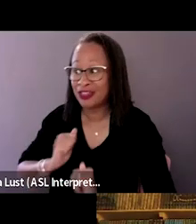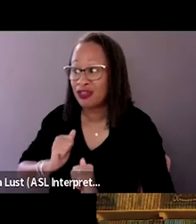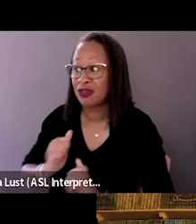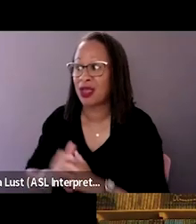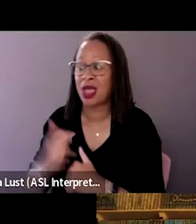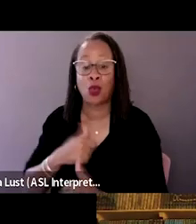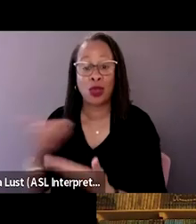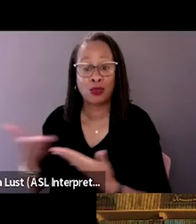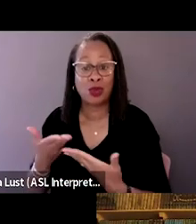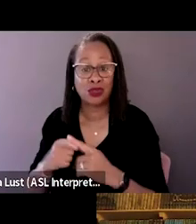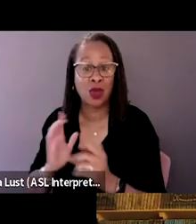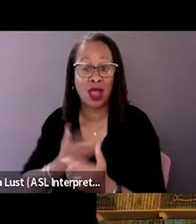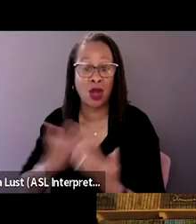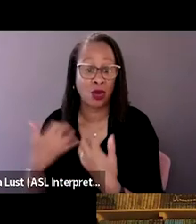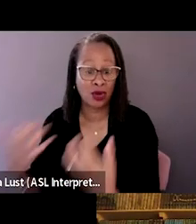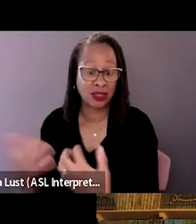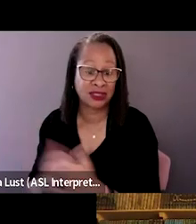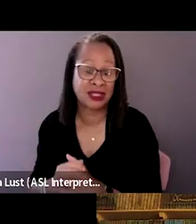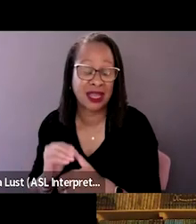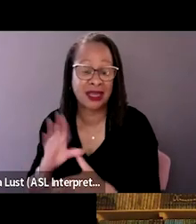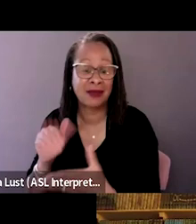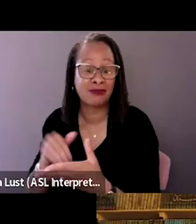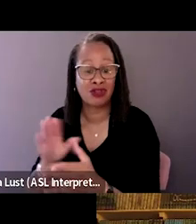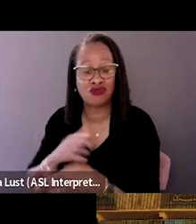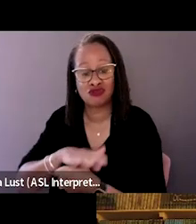to our audiences in MENA region in terms of features films.